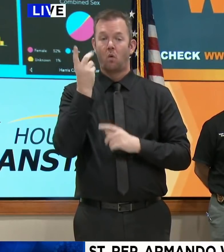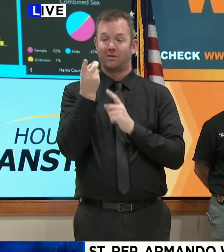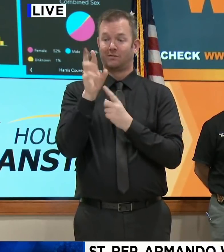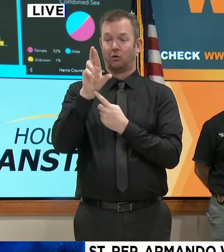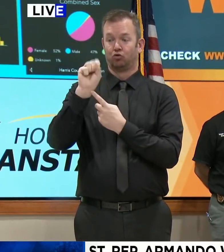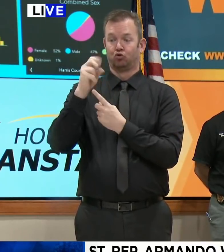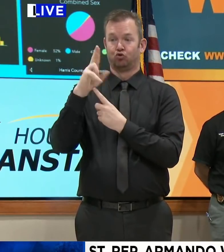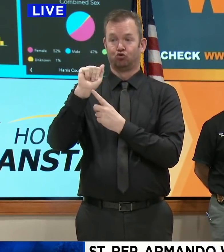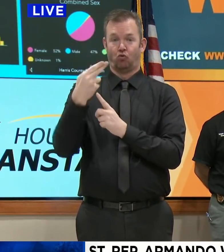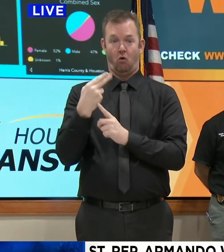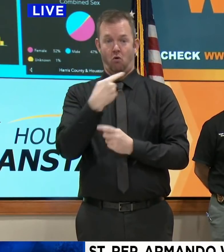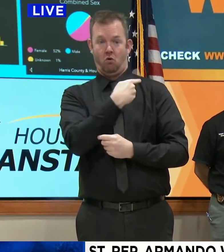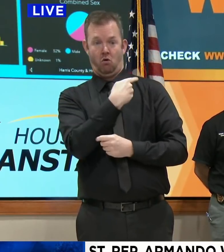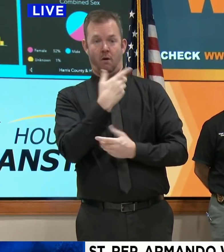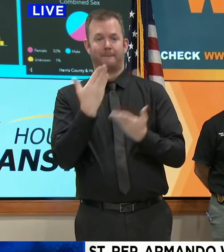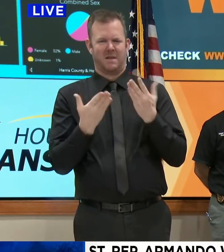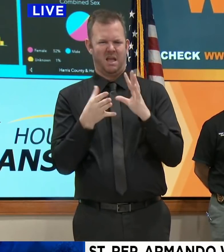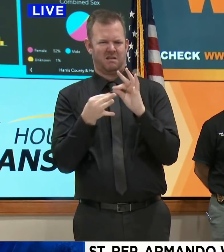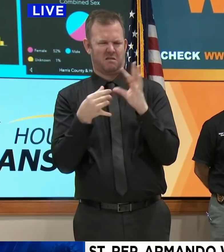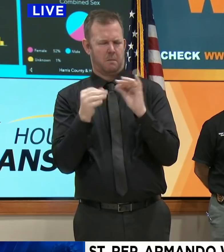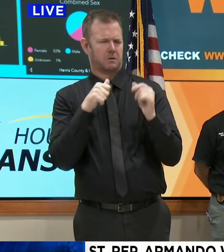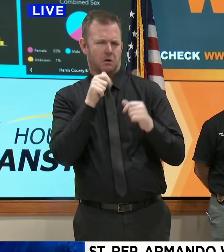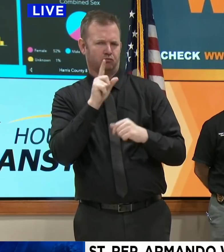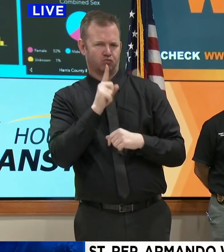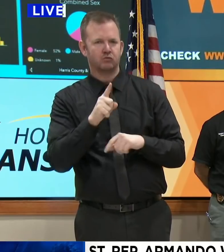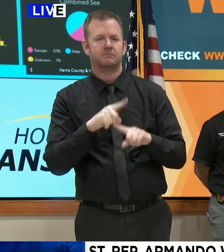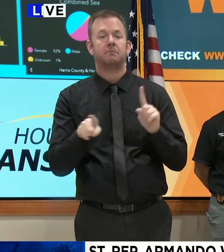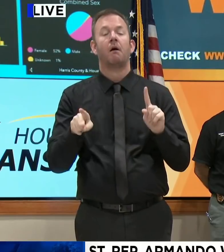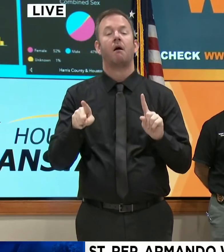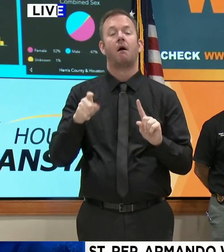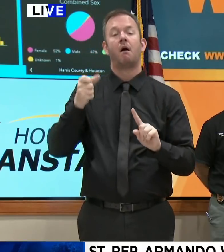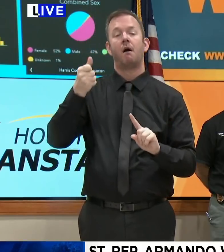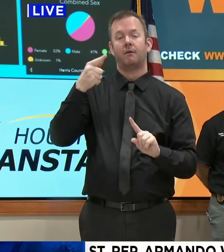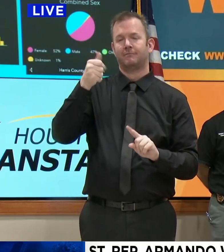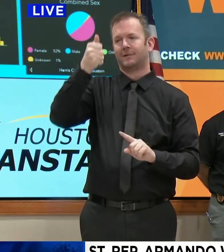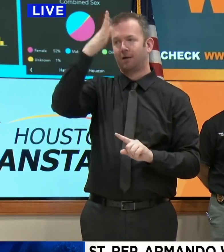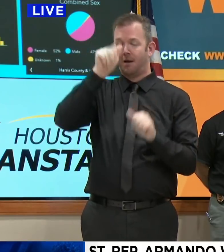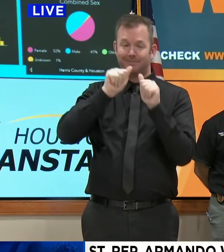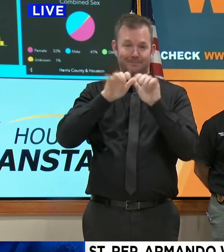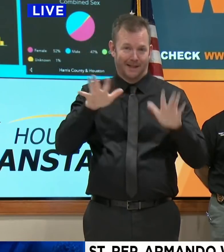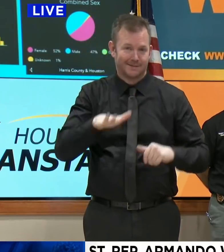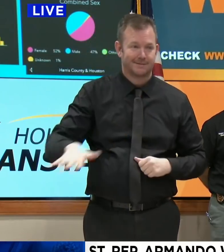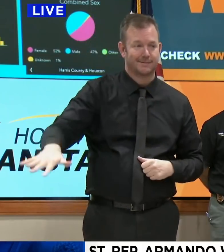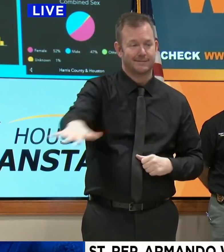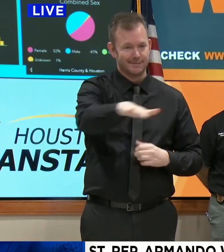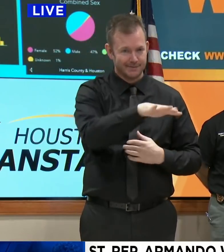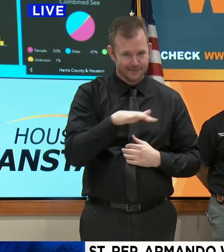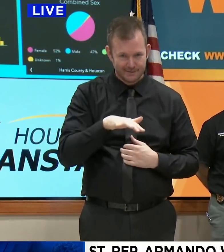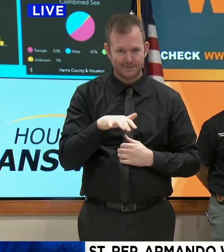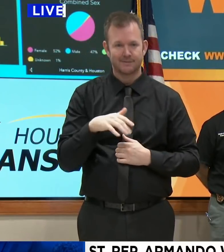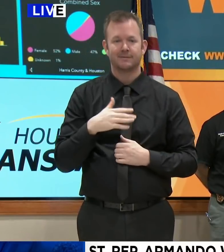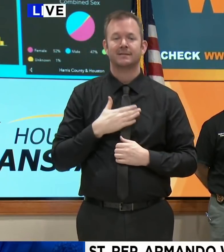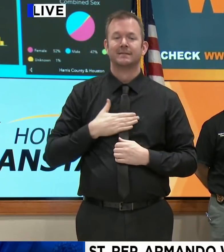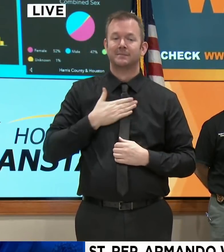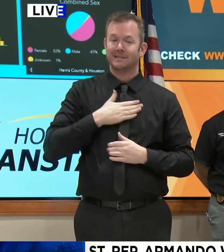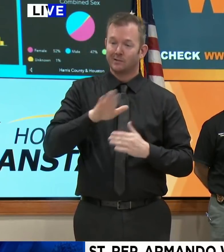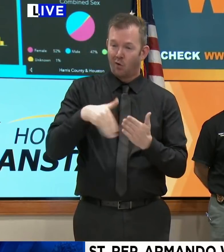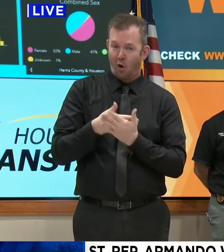point I do I understand that the doctor show may the doctor show may have some some some comments as have some some some comments as well but I just want to thank well but I just want to thank That will work for the That will work for the opportunity to serve this